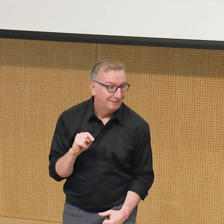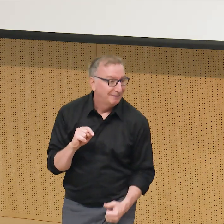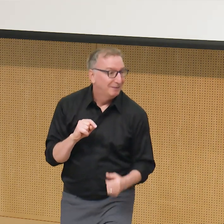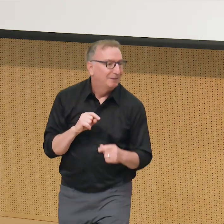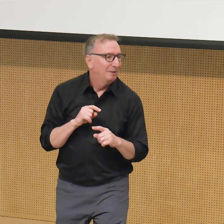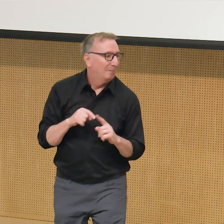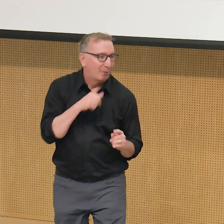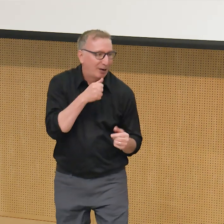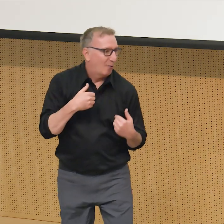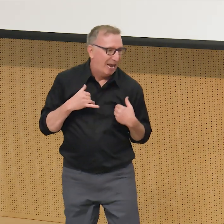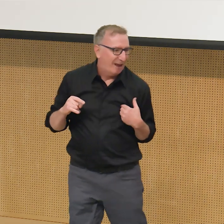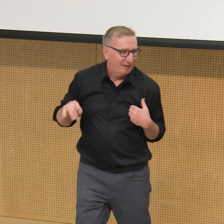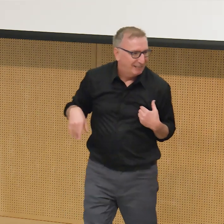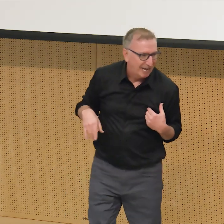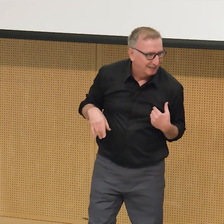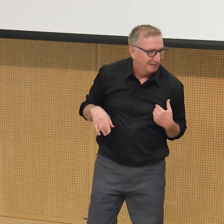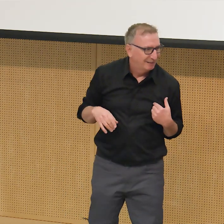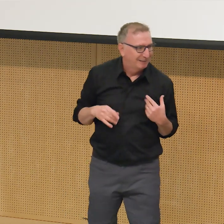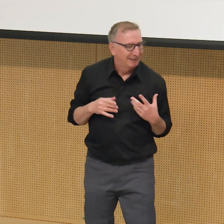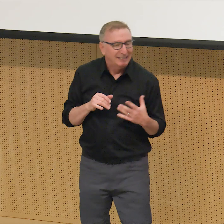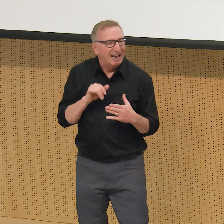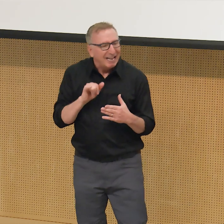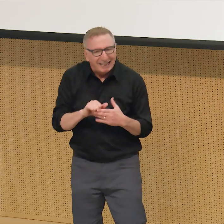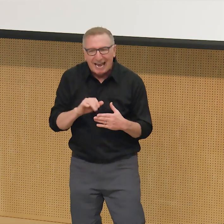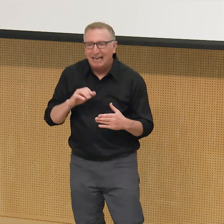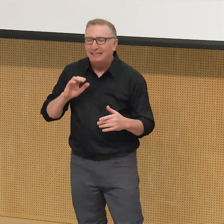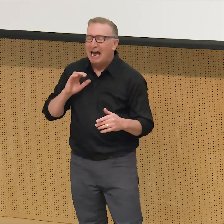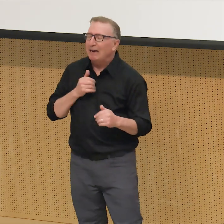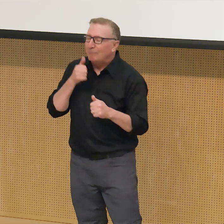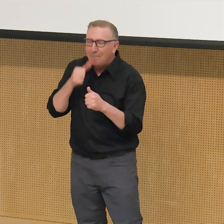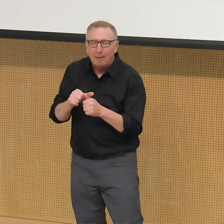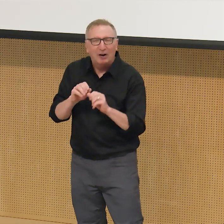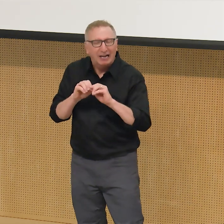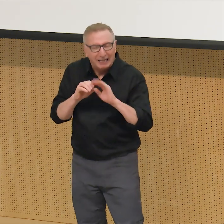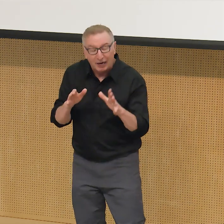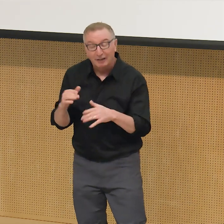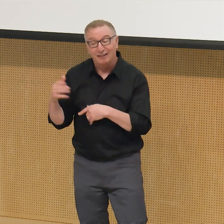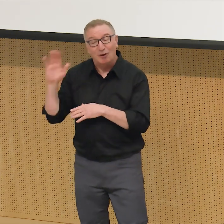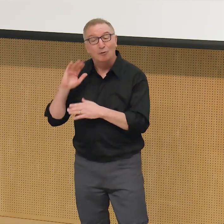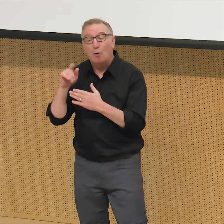So, we needed it back then but we didn't have it. And I remember very vividly back in those old days,